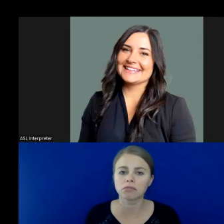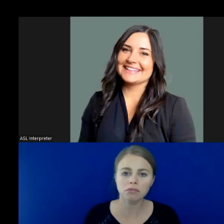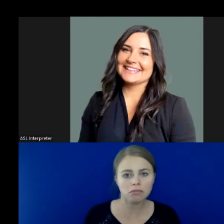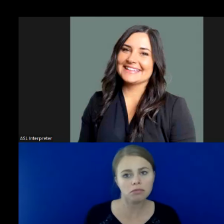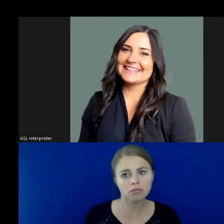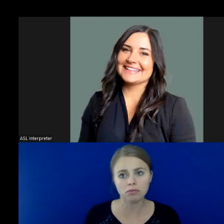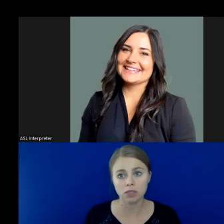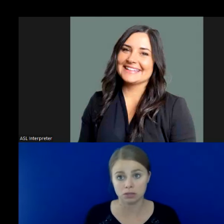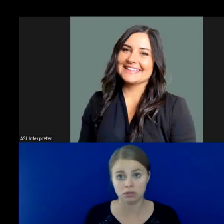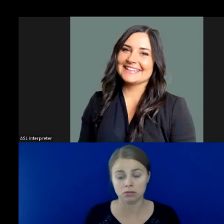So, let's rate this one.